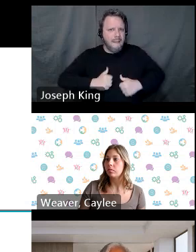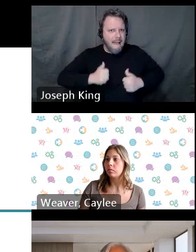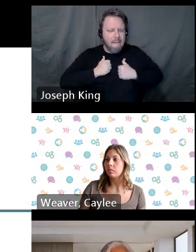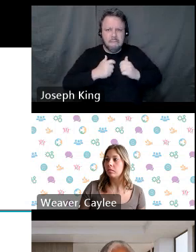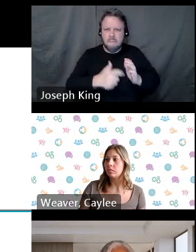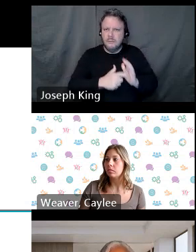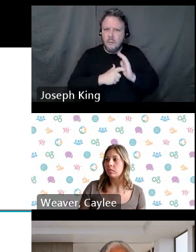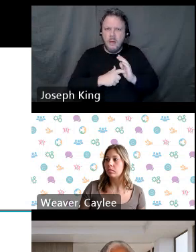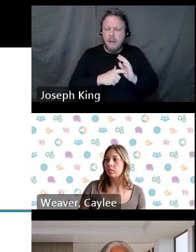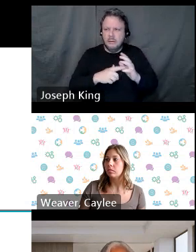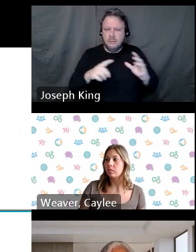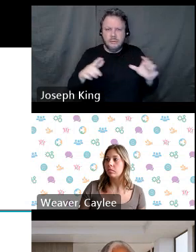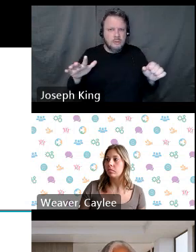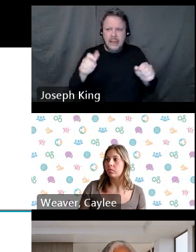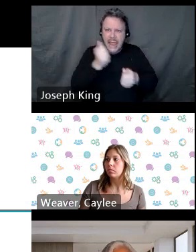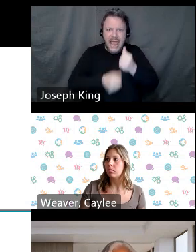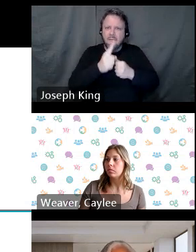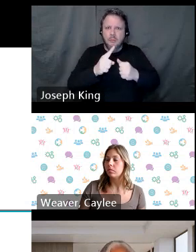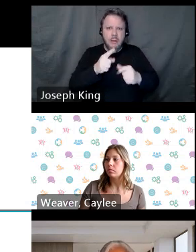requires a collective impact approach.